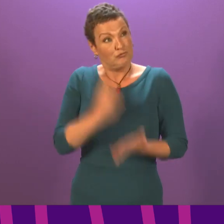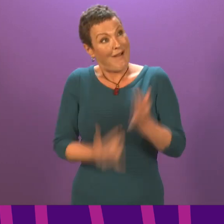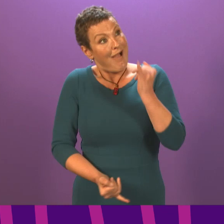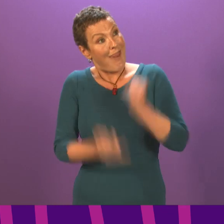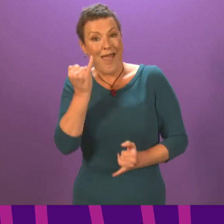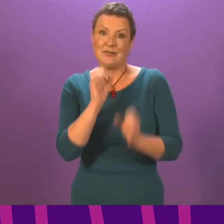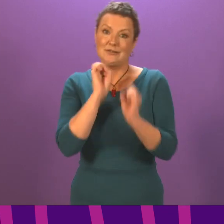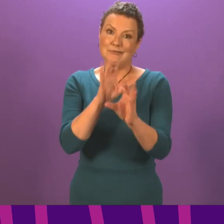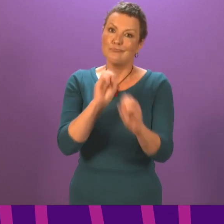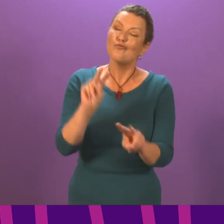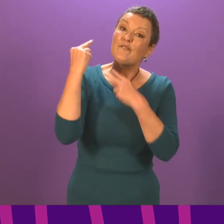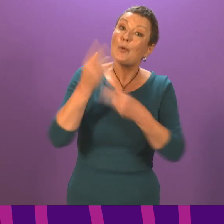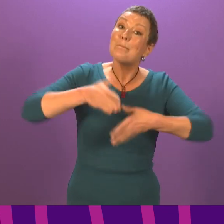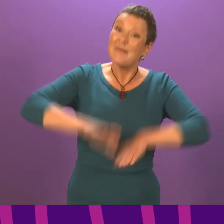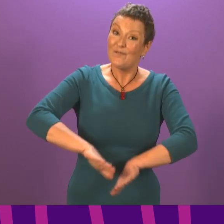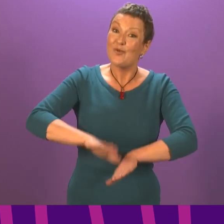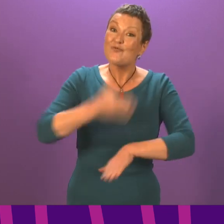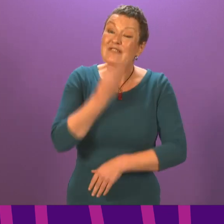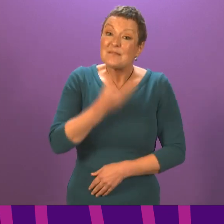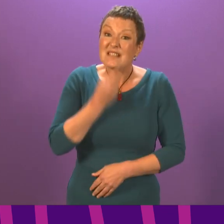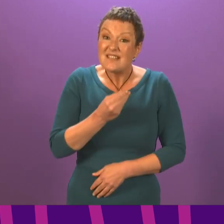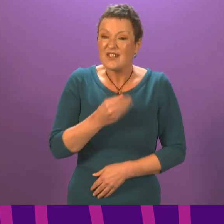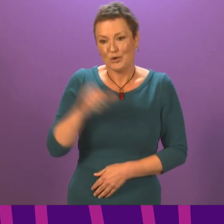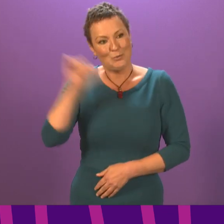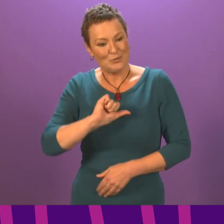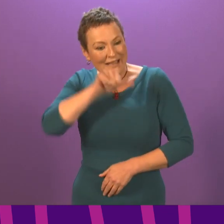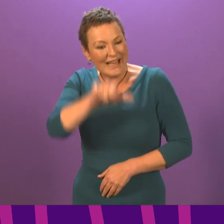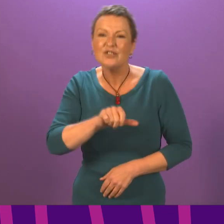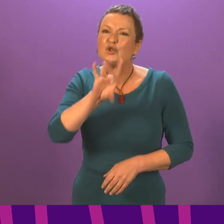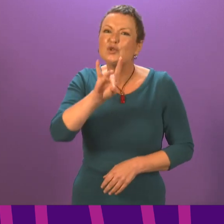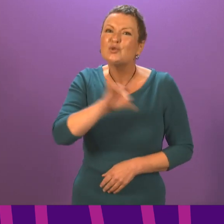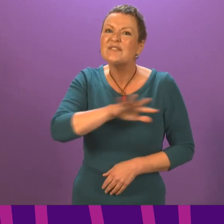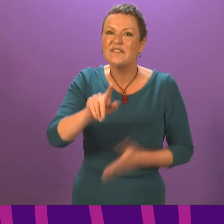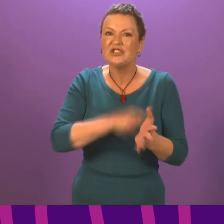with the next scheduled review taking place on Tuesday 5 January. However, in light of